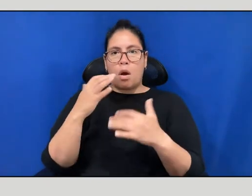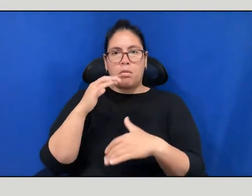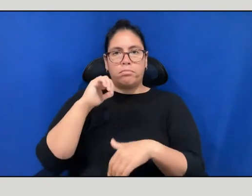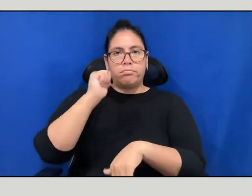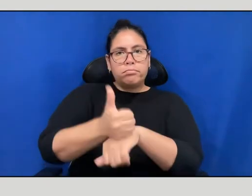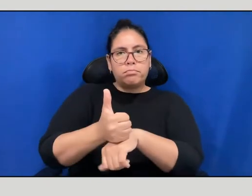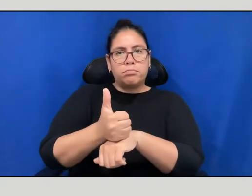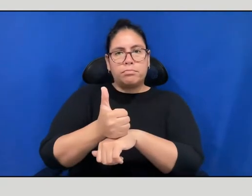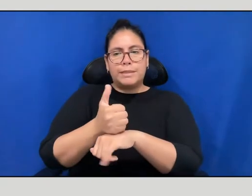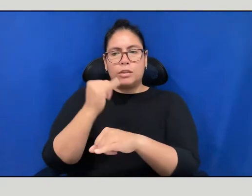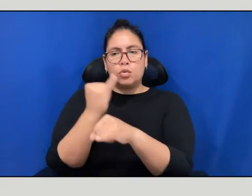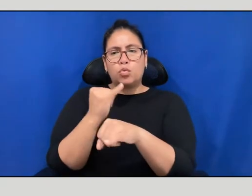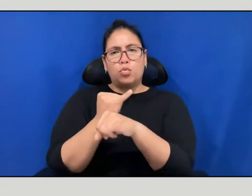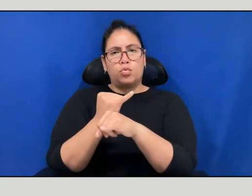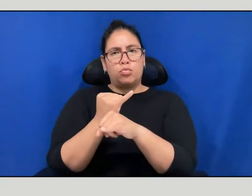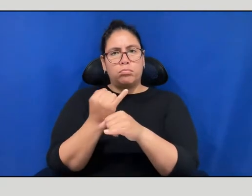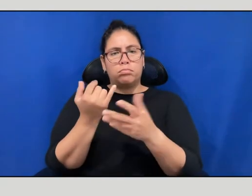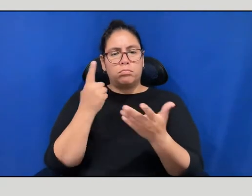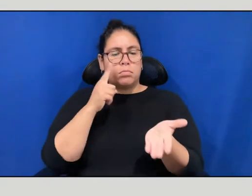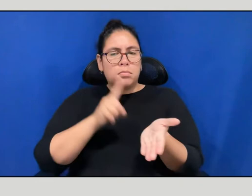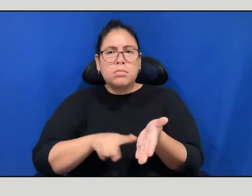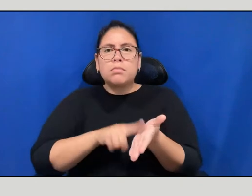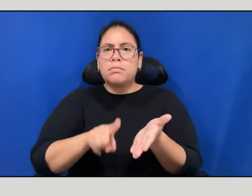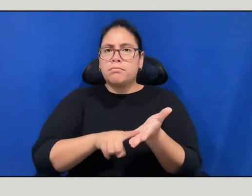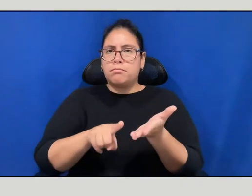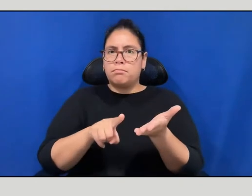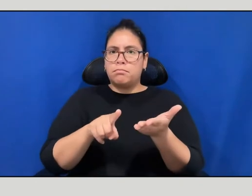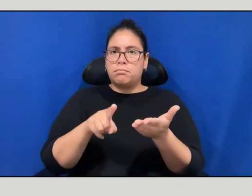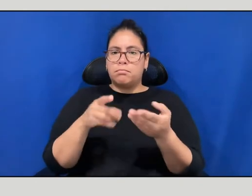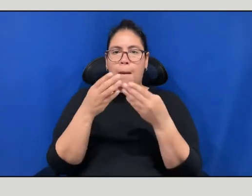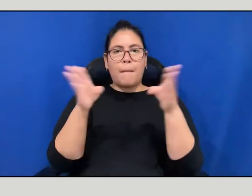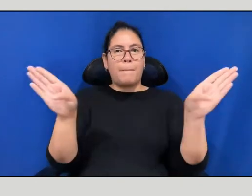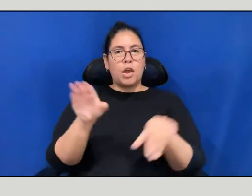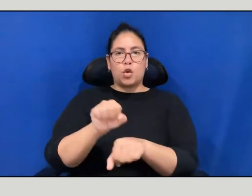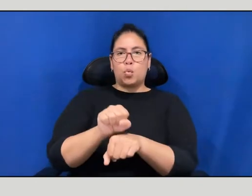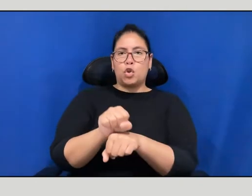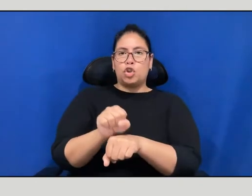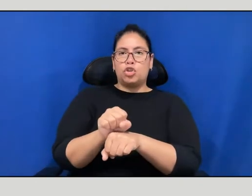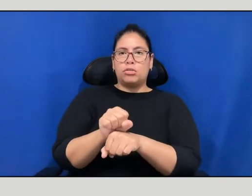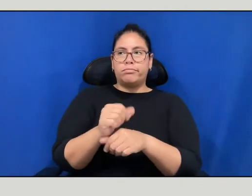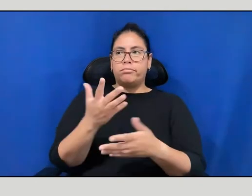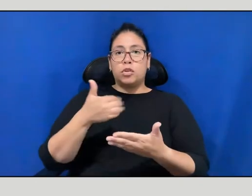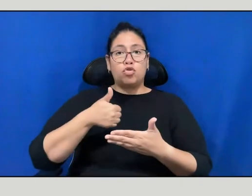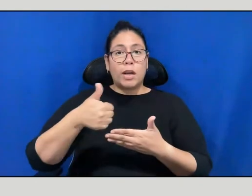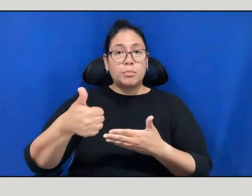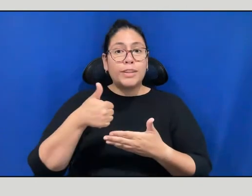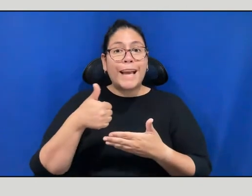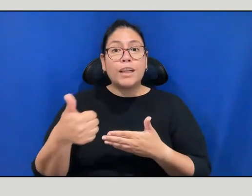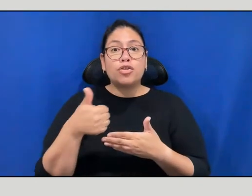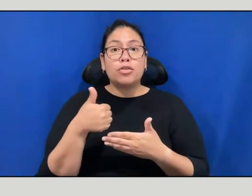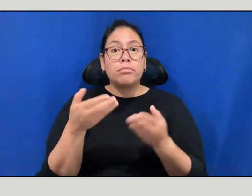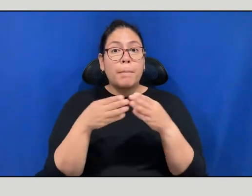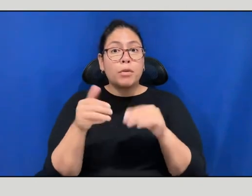can no longer afford public works, public transportation, all these things. So what impact does that have